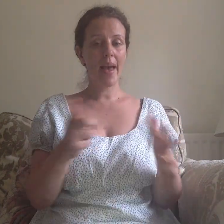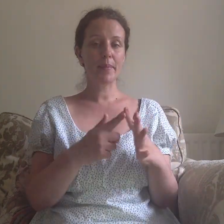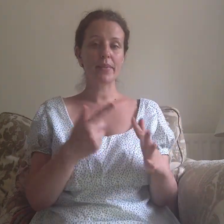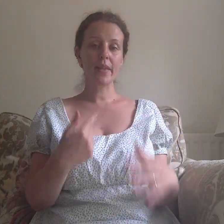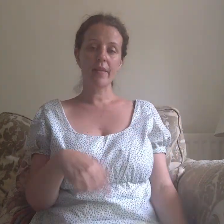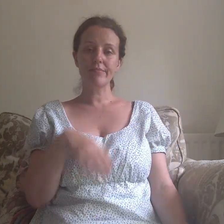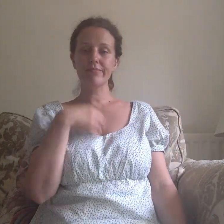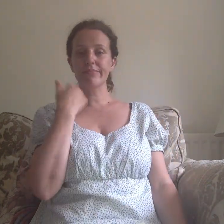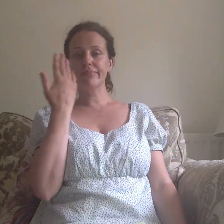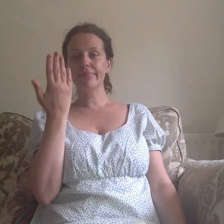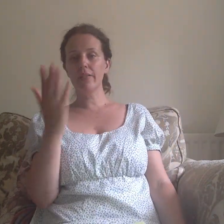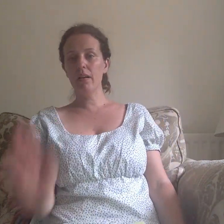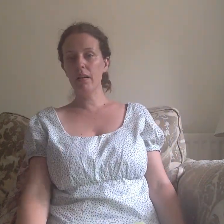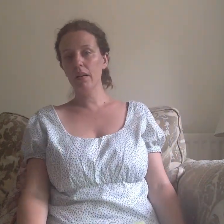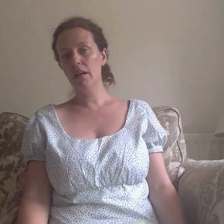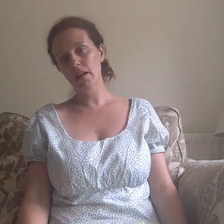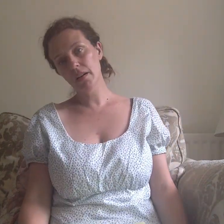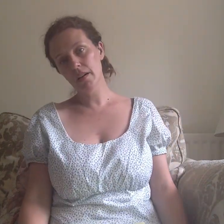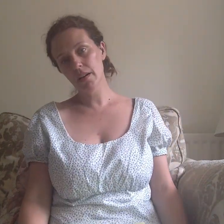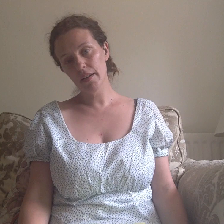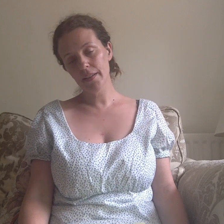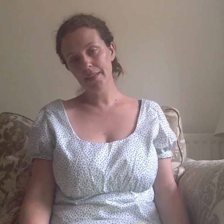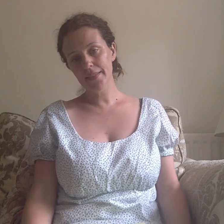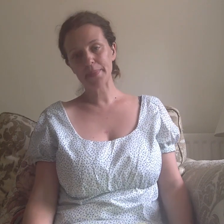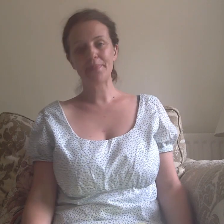Emma fed up.